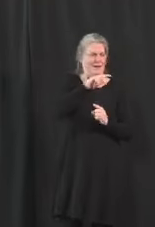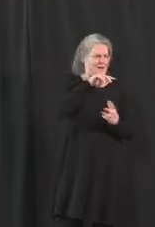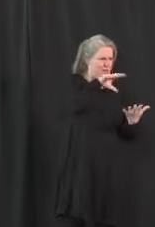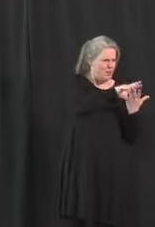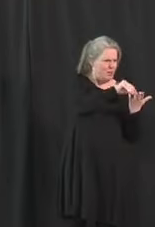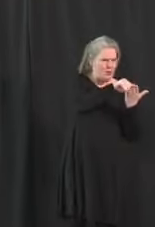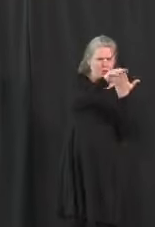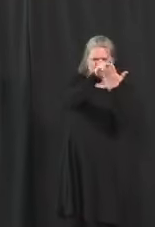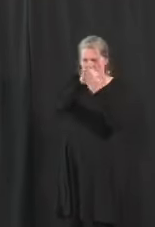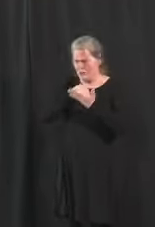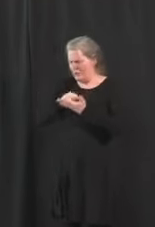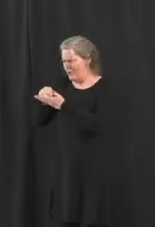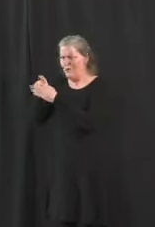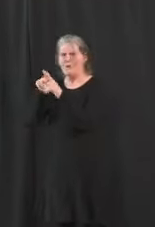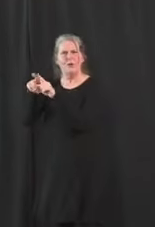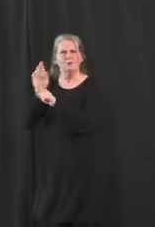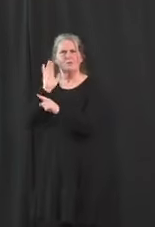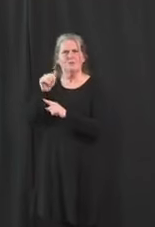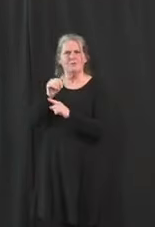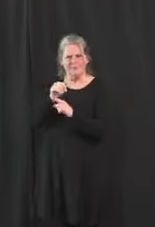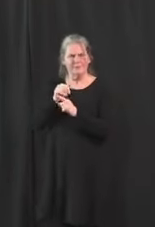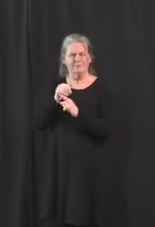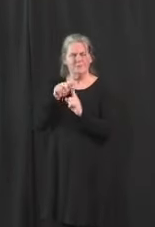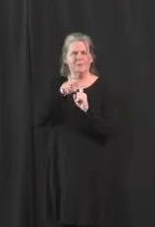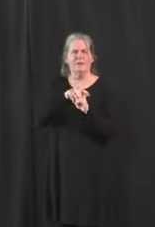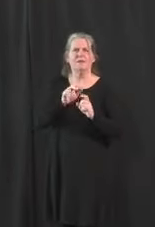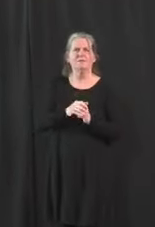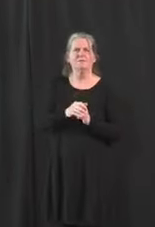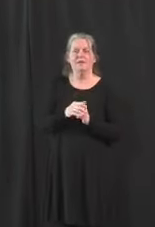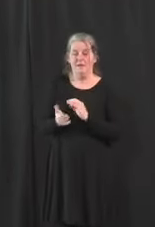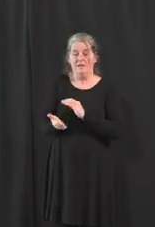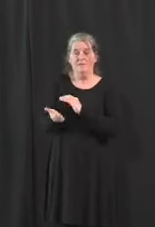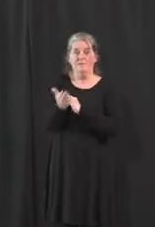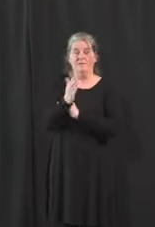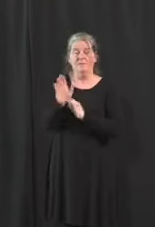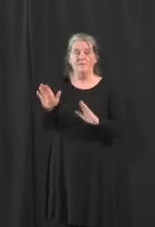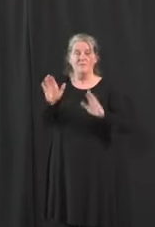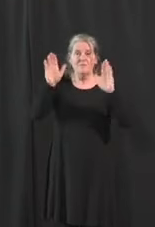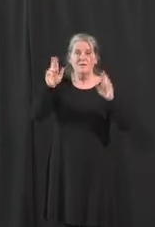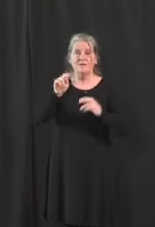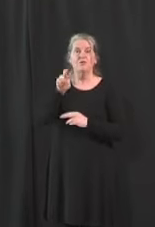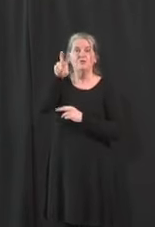PRIME MINISTER THIS MORNING. FEDERAL GOVERNMENT HAS ALLOTTED SUPPORT MONEY FOR THE NORTHERN